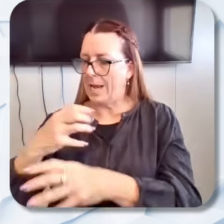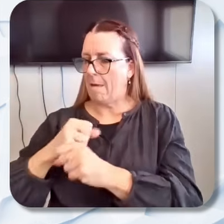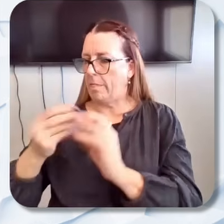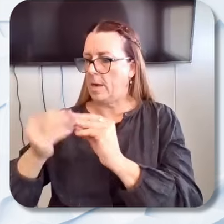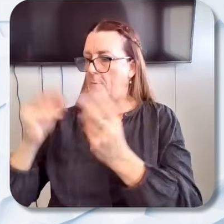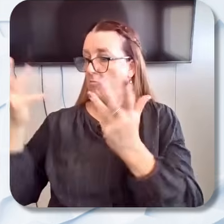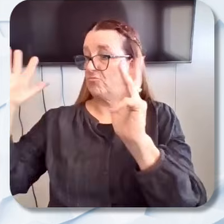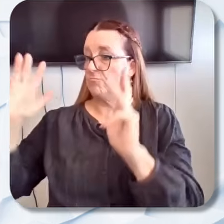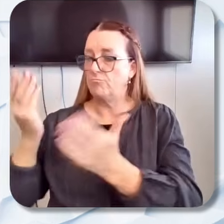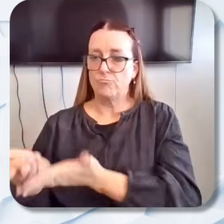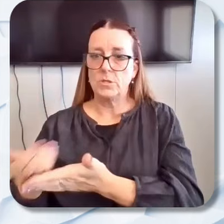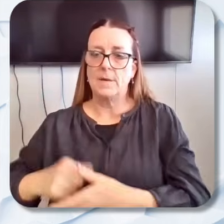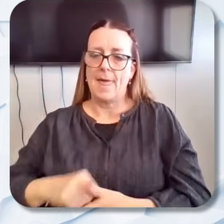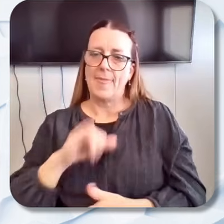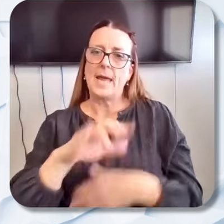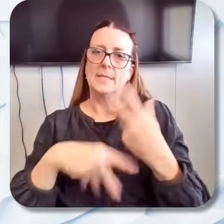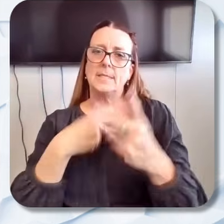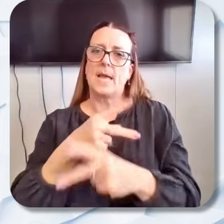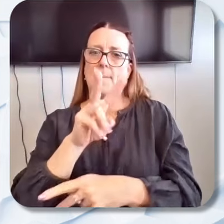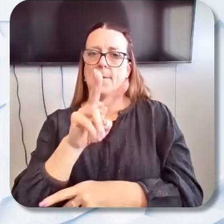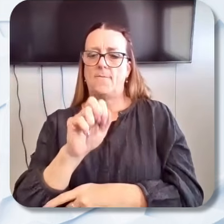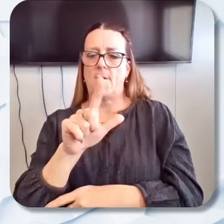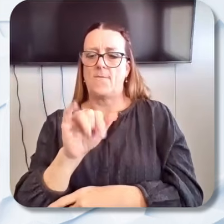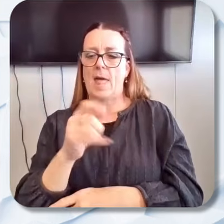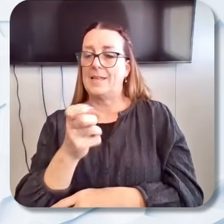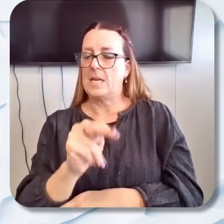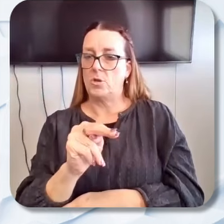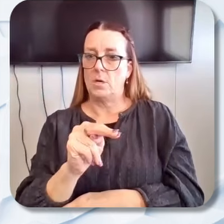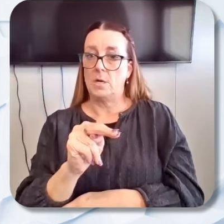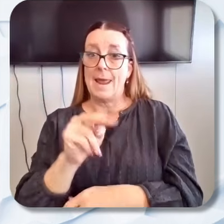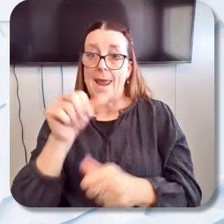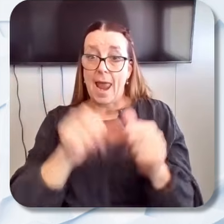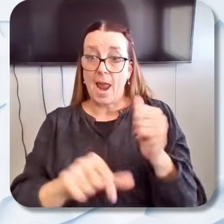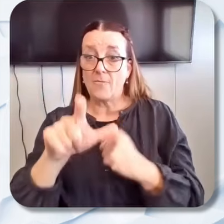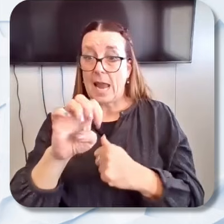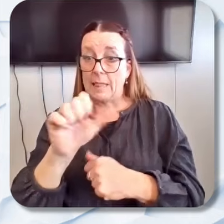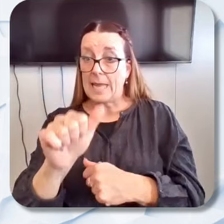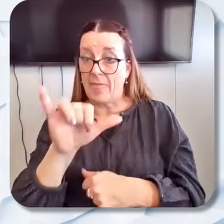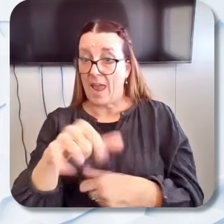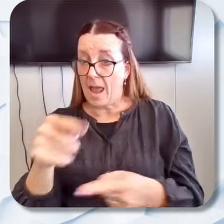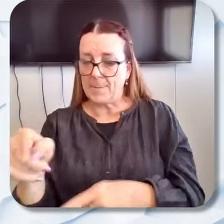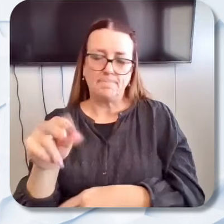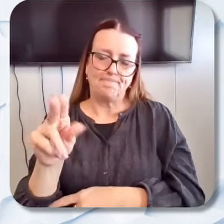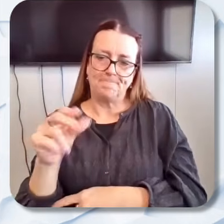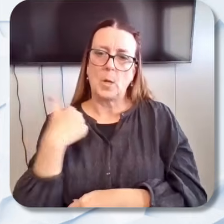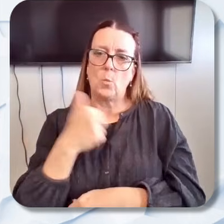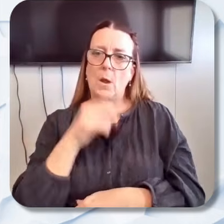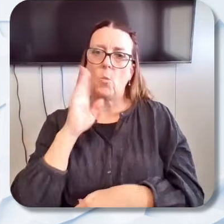Christopher Williams: So that's the kind of validation. But that's not going to happen for every LEA. It's going to happen, we're going to randomly select like 10% of LEAs.